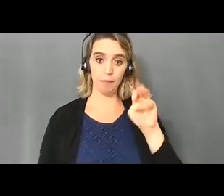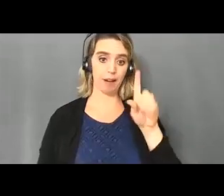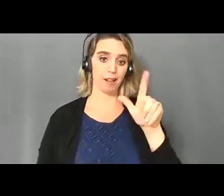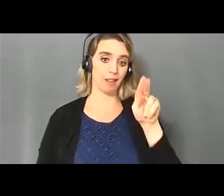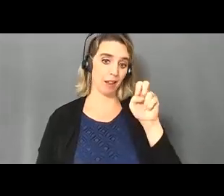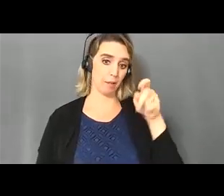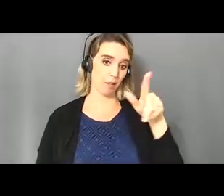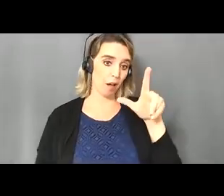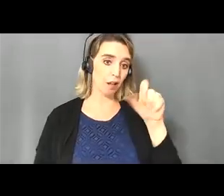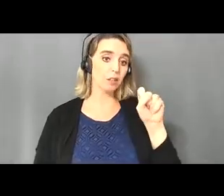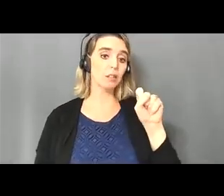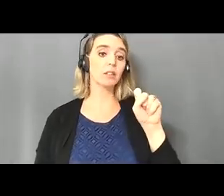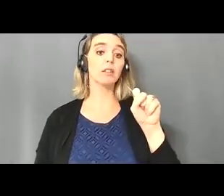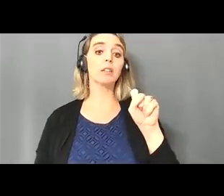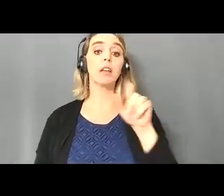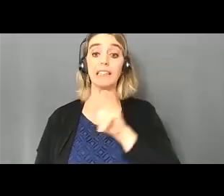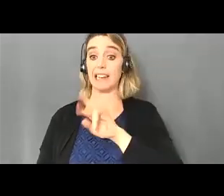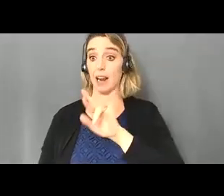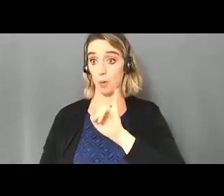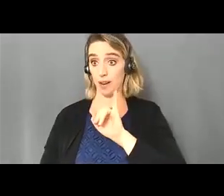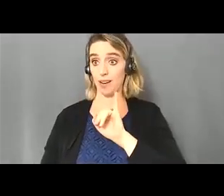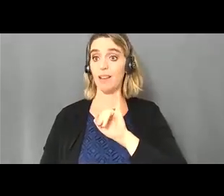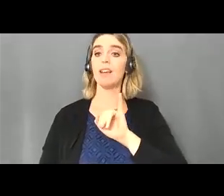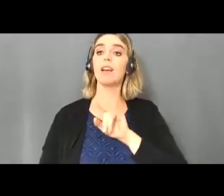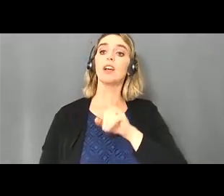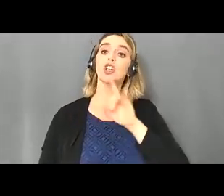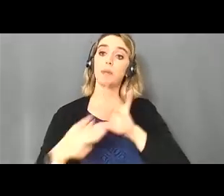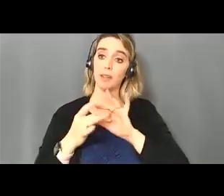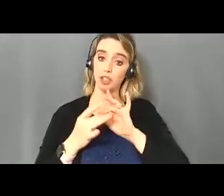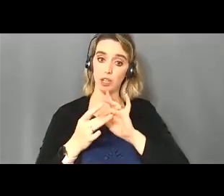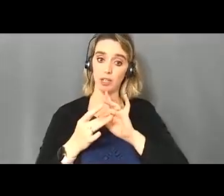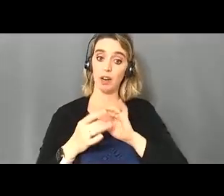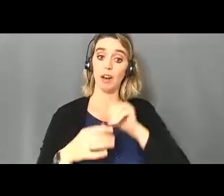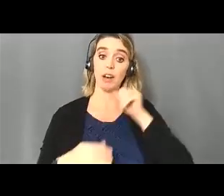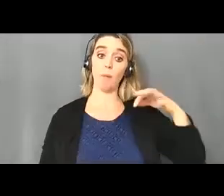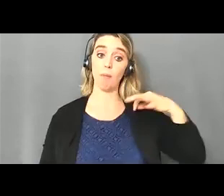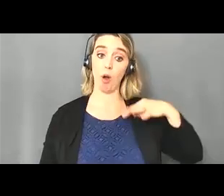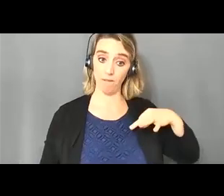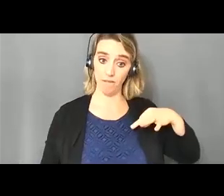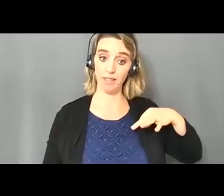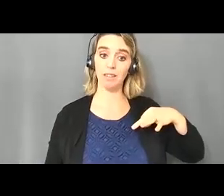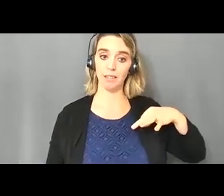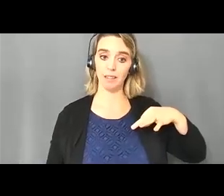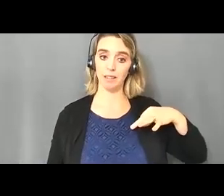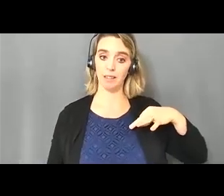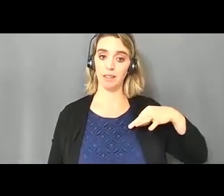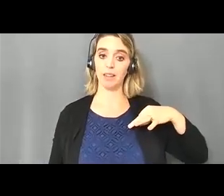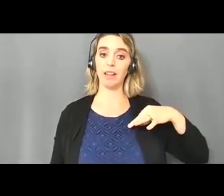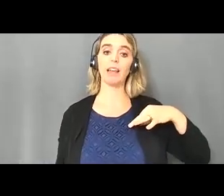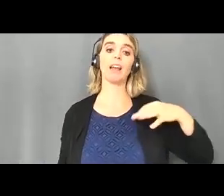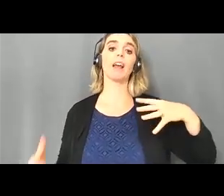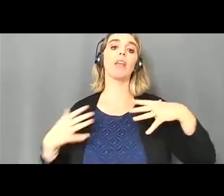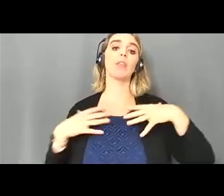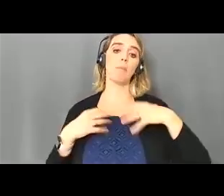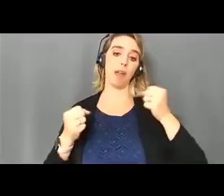Teri's resources that she mentioned, nonprofit organization like the American Health Association,